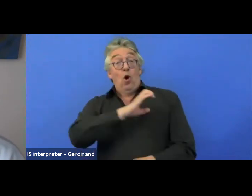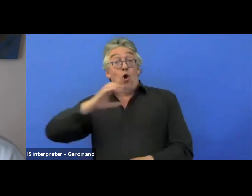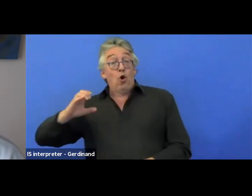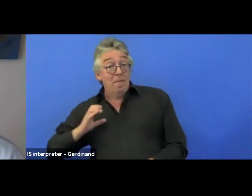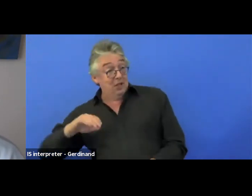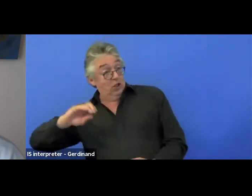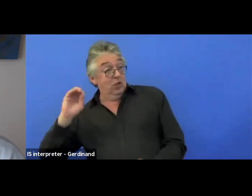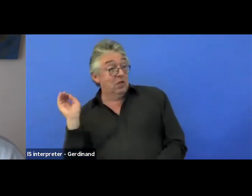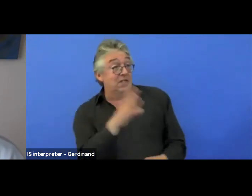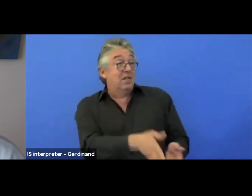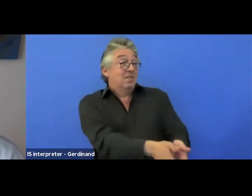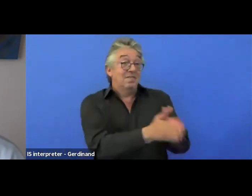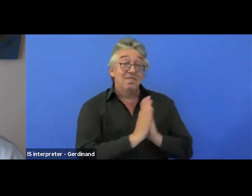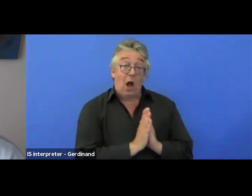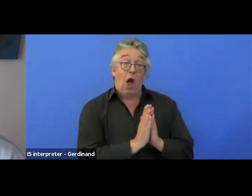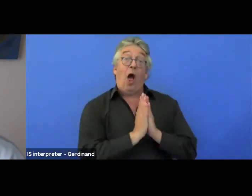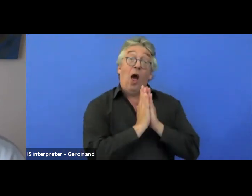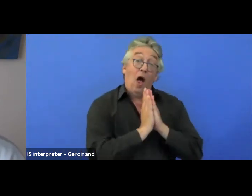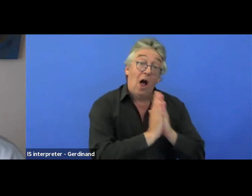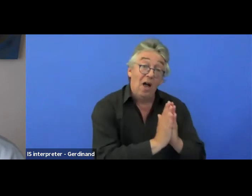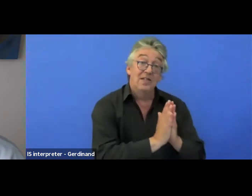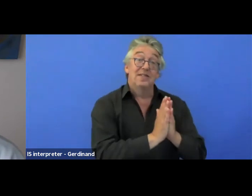to develop a standard or a series of standards.